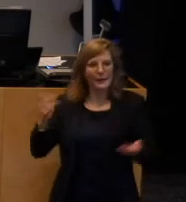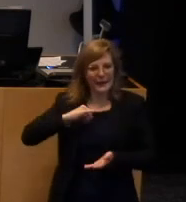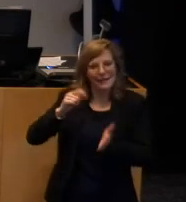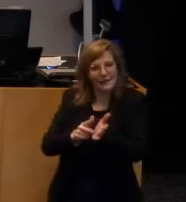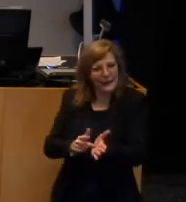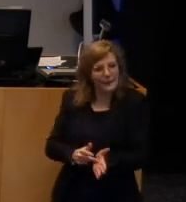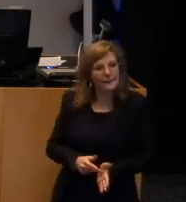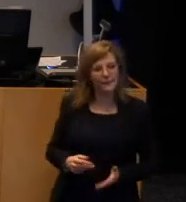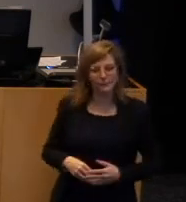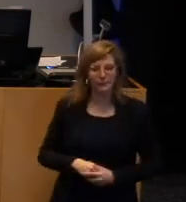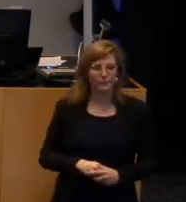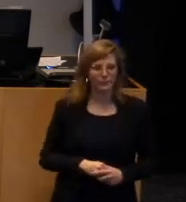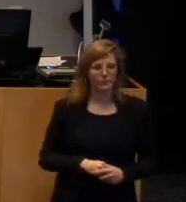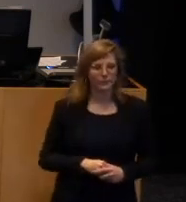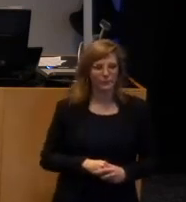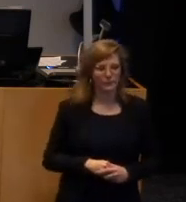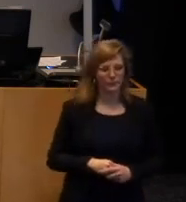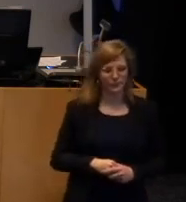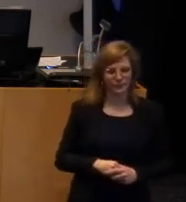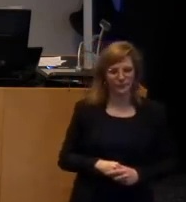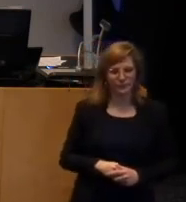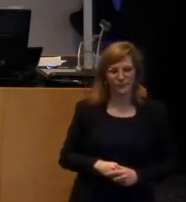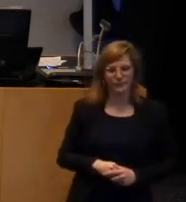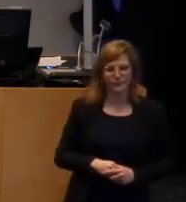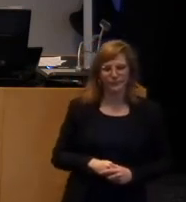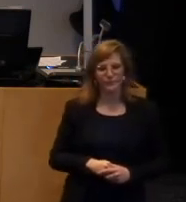Additionally, the results demonstrated that the strategic behaviour is motivated